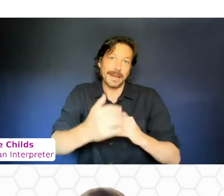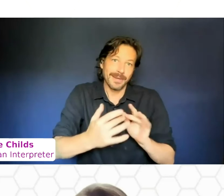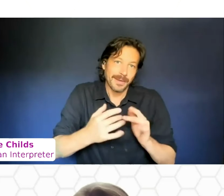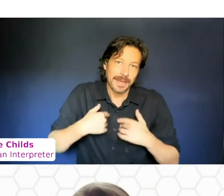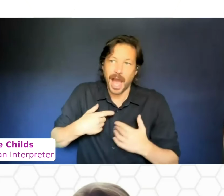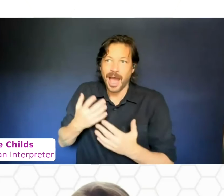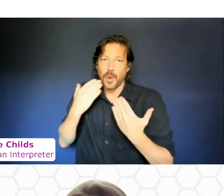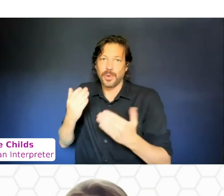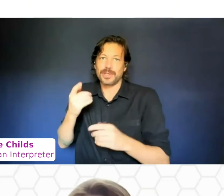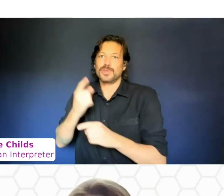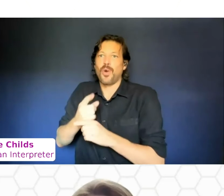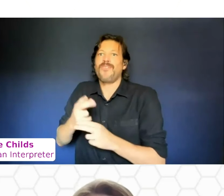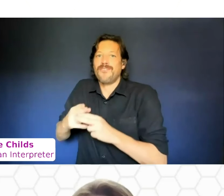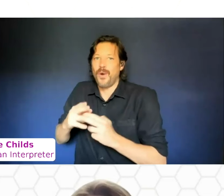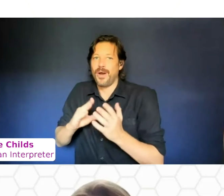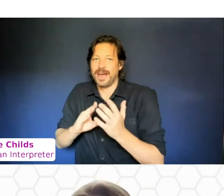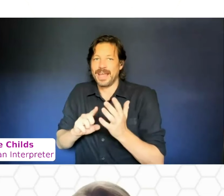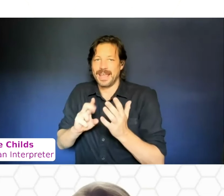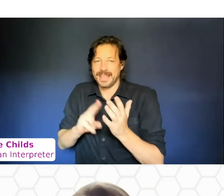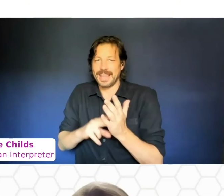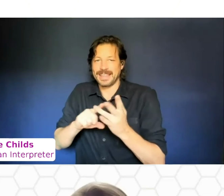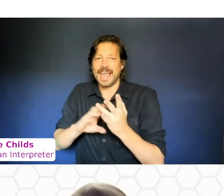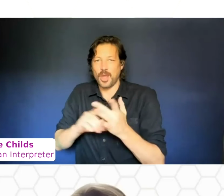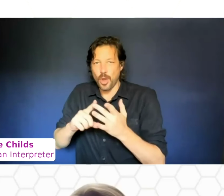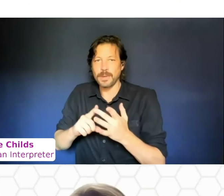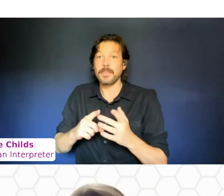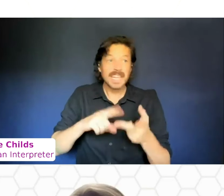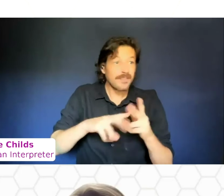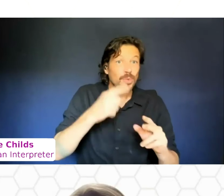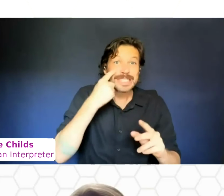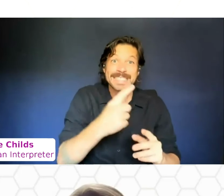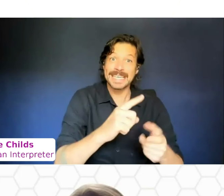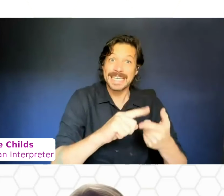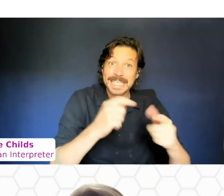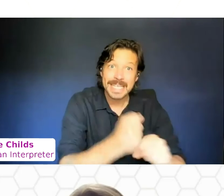really keen to see examples of this and worked collectively to try to ensure that these